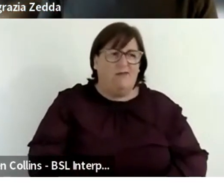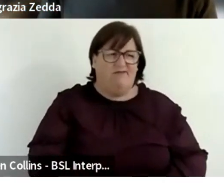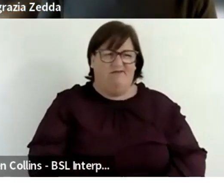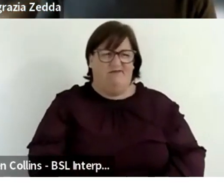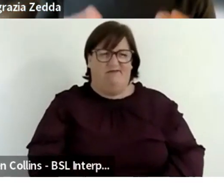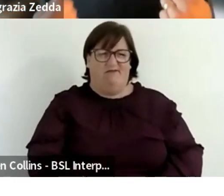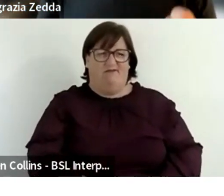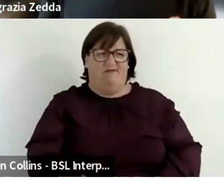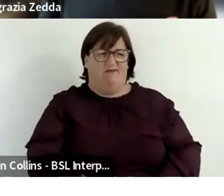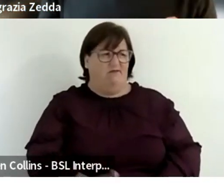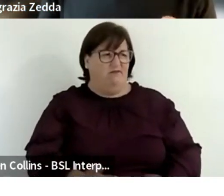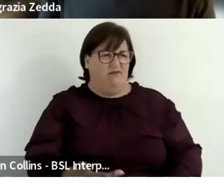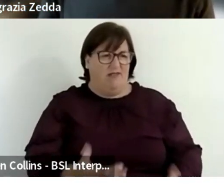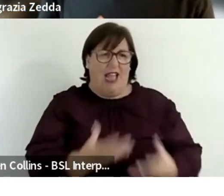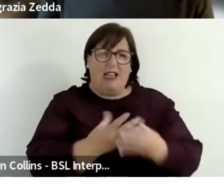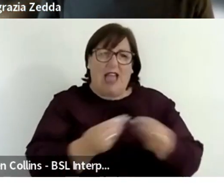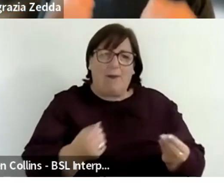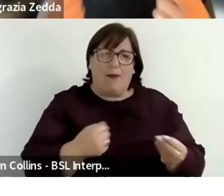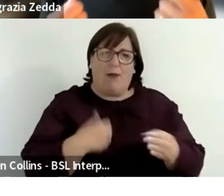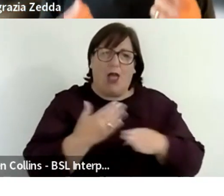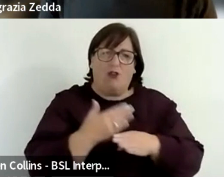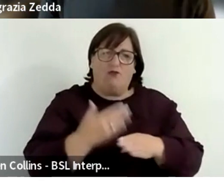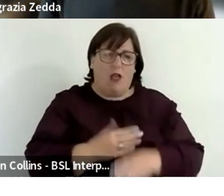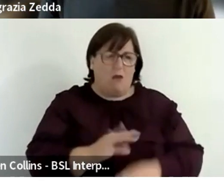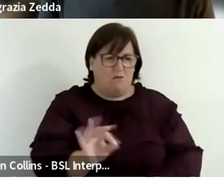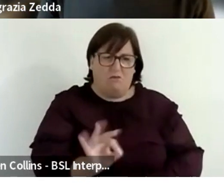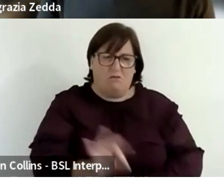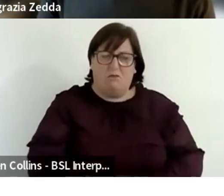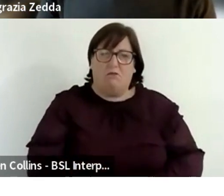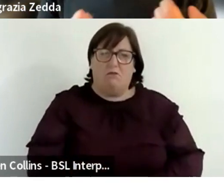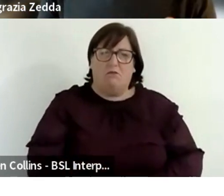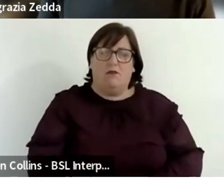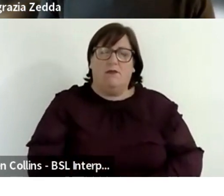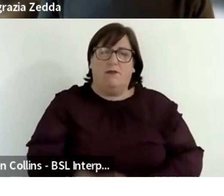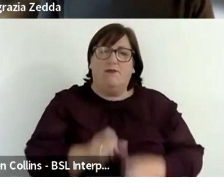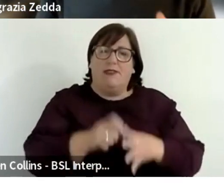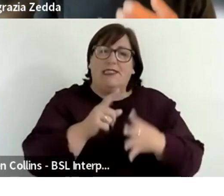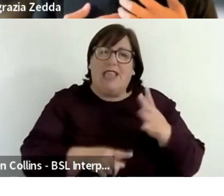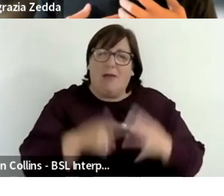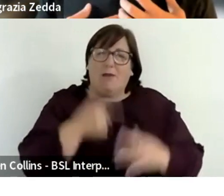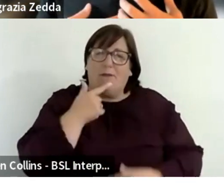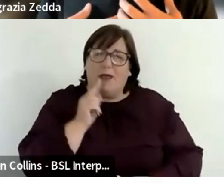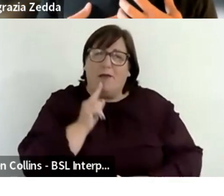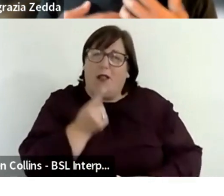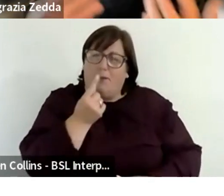because disabled people sometimes might have gaps in their career, because of